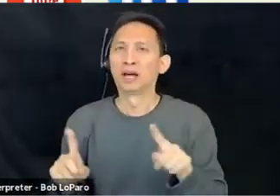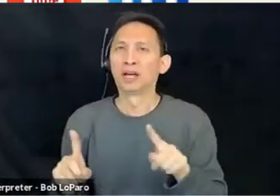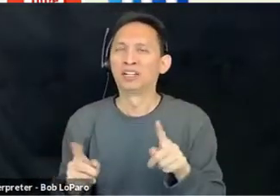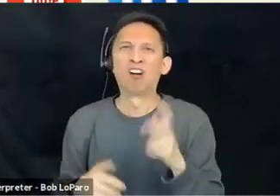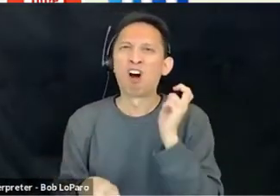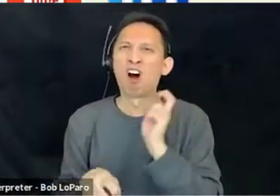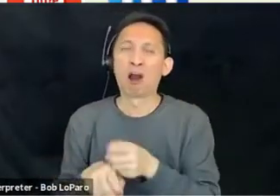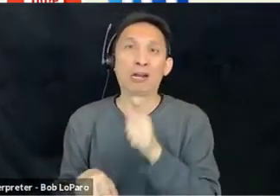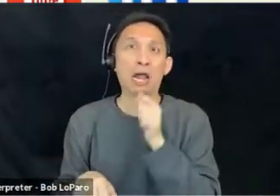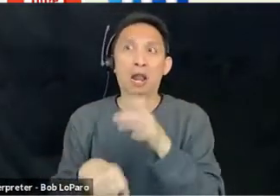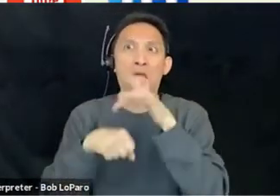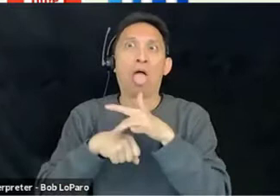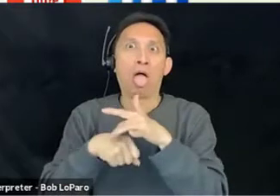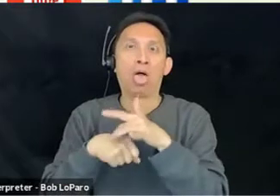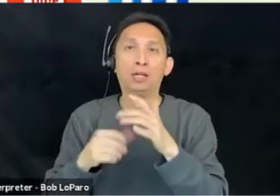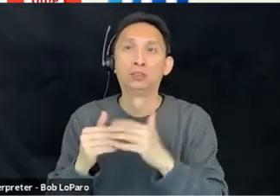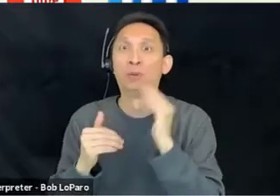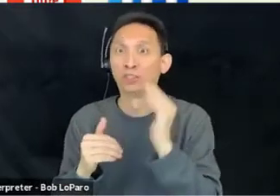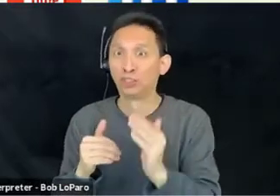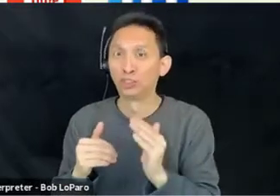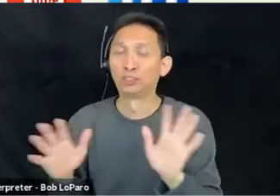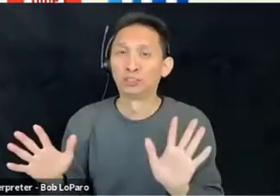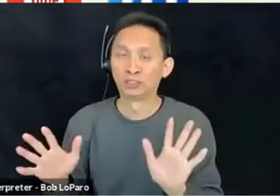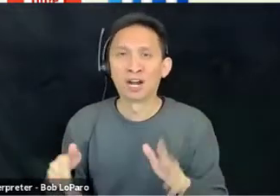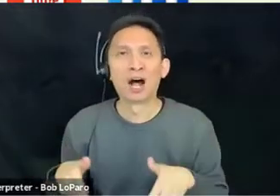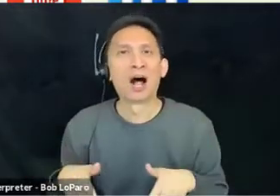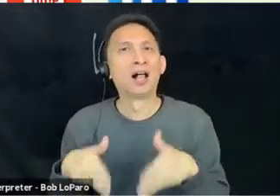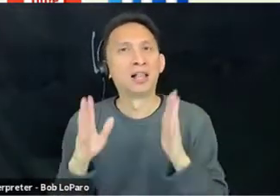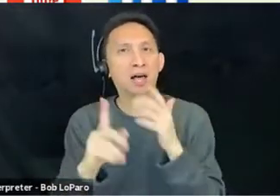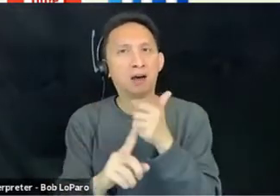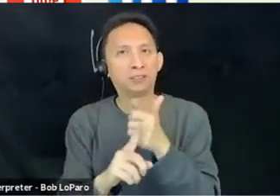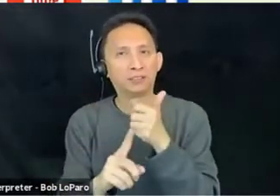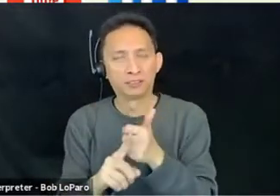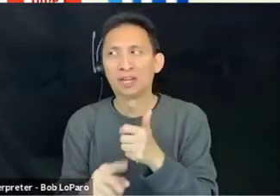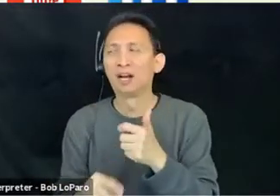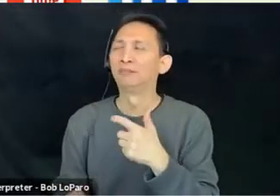And so, just give yourself permission to say, "You know, I didn't know what I didn't know."